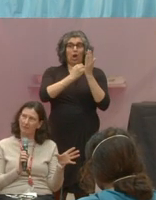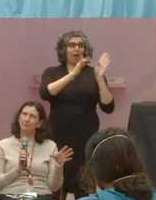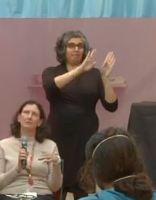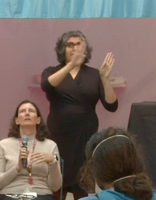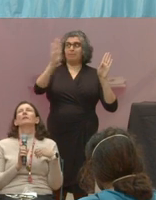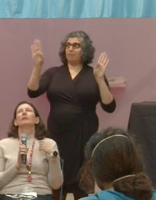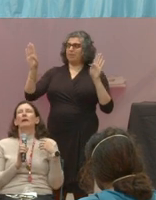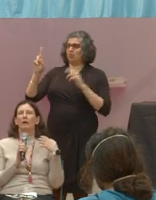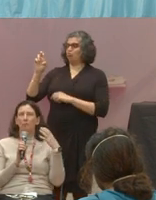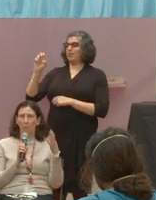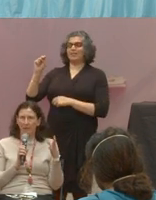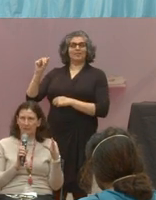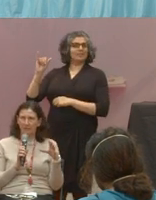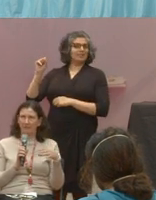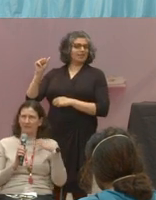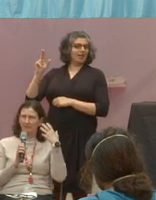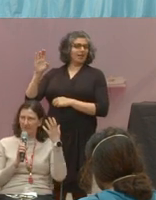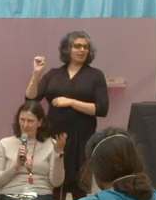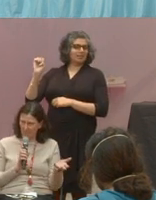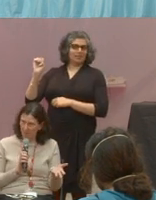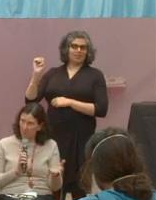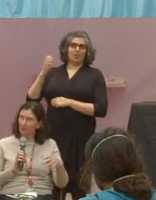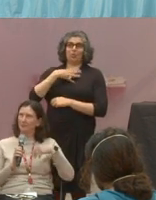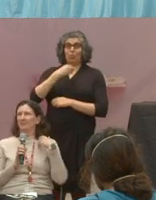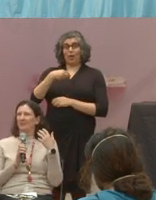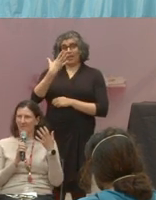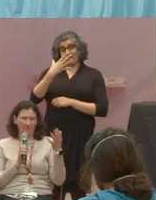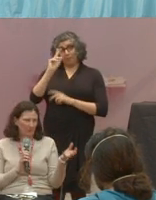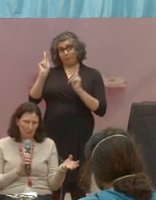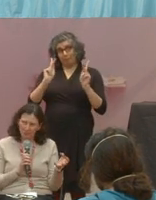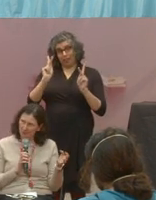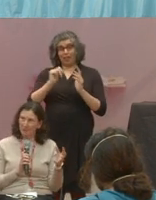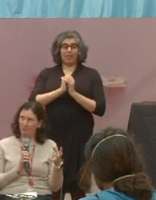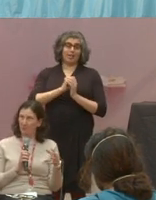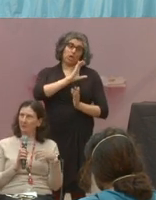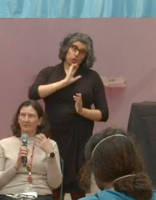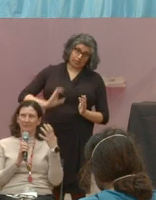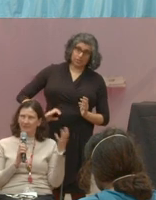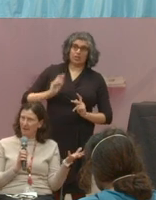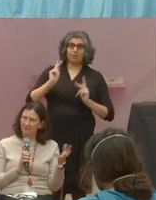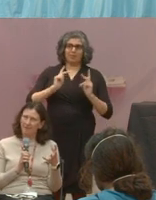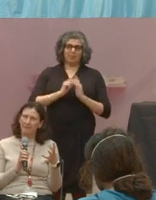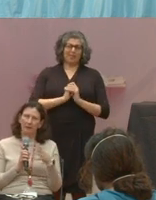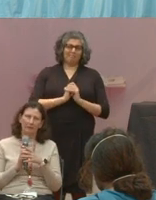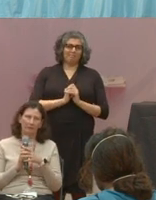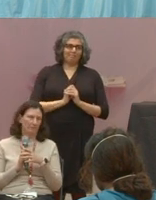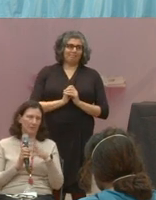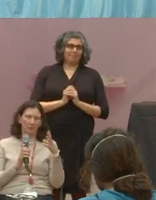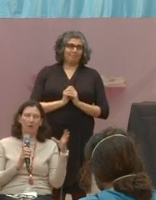art, white people, you know, Christian people, and, you know,